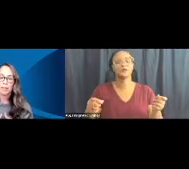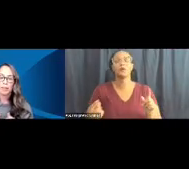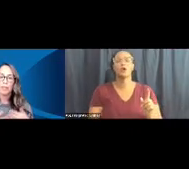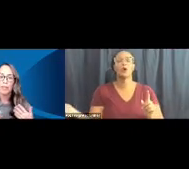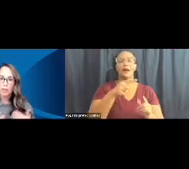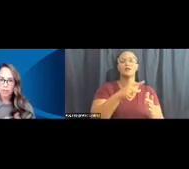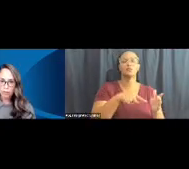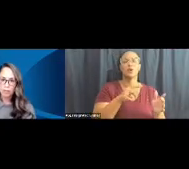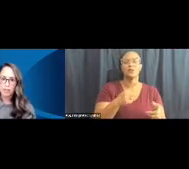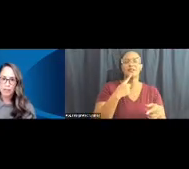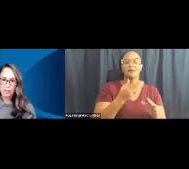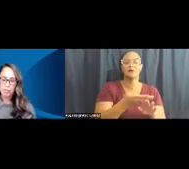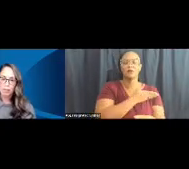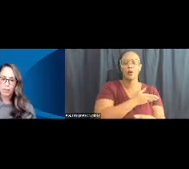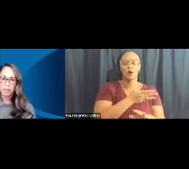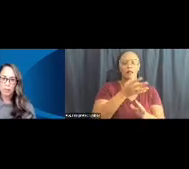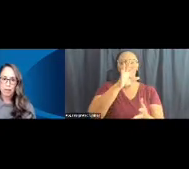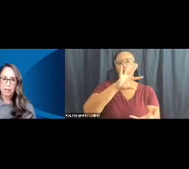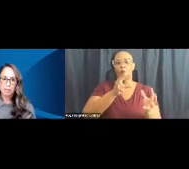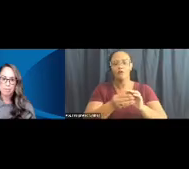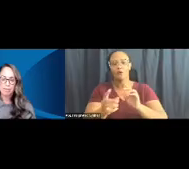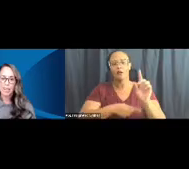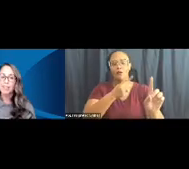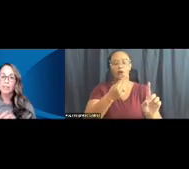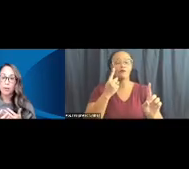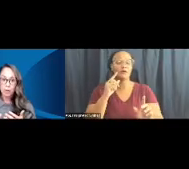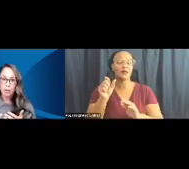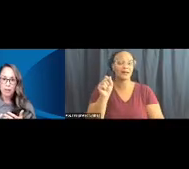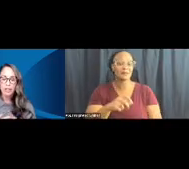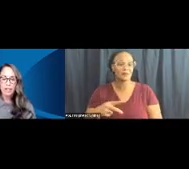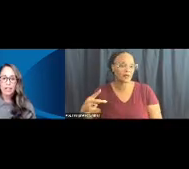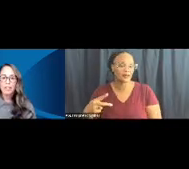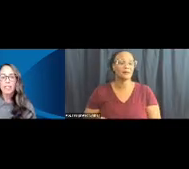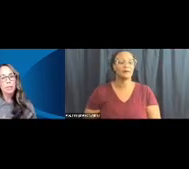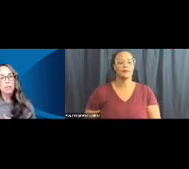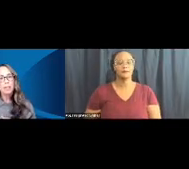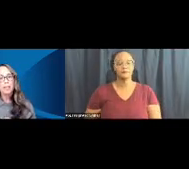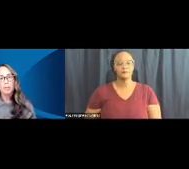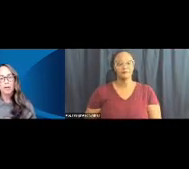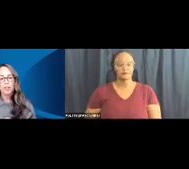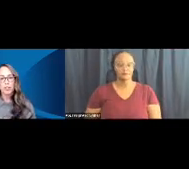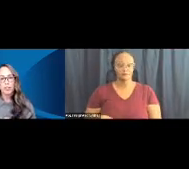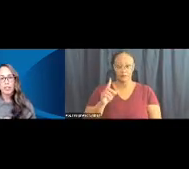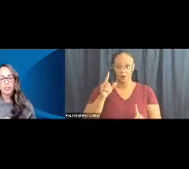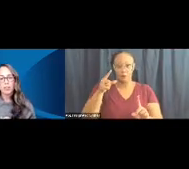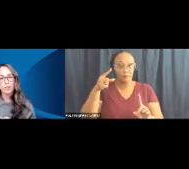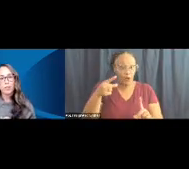about the overall goal of the state performance plan. At its core, the SPP is about ensuring that